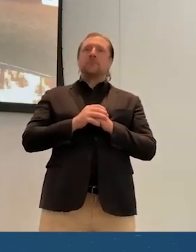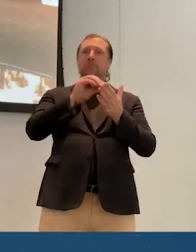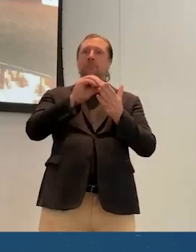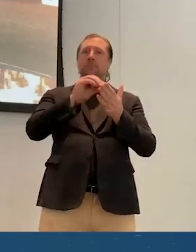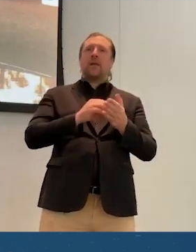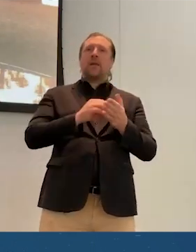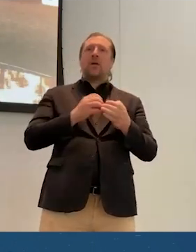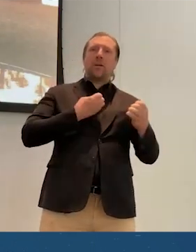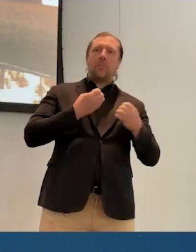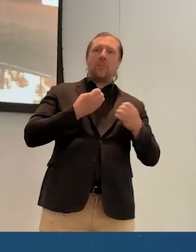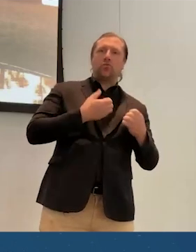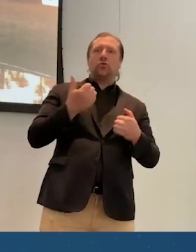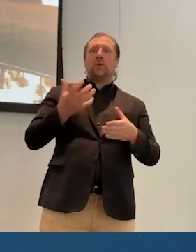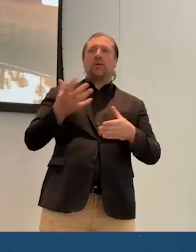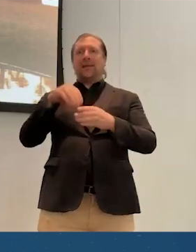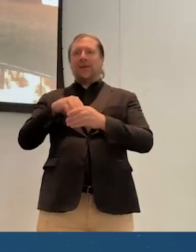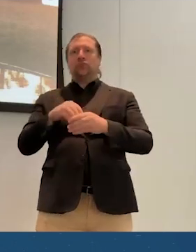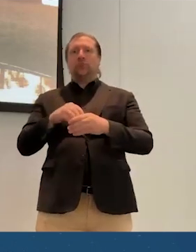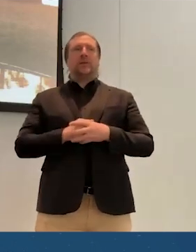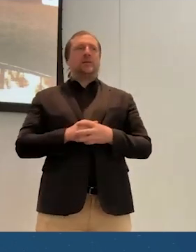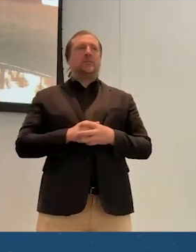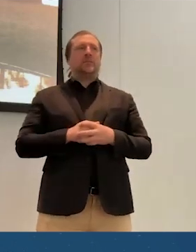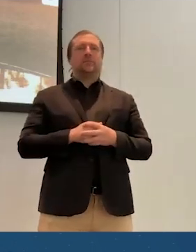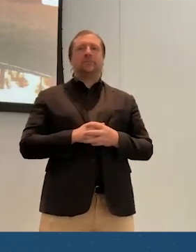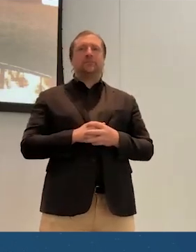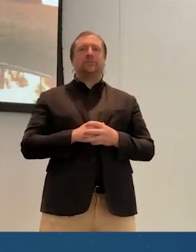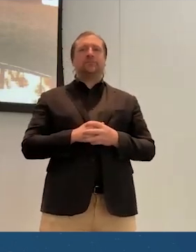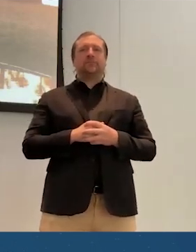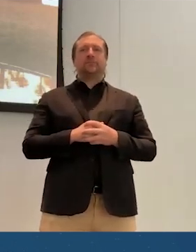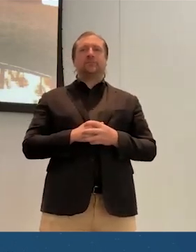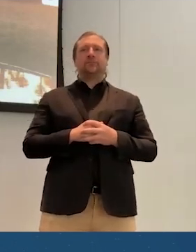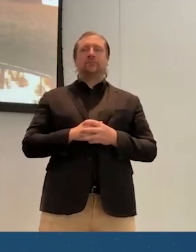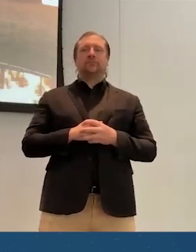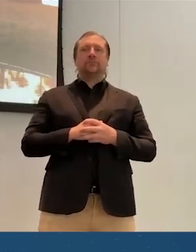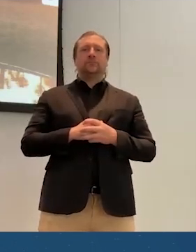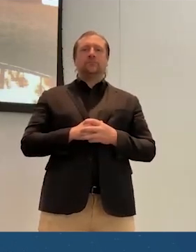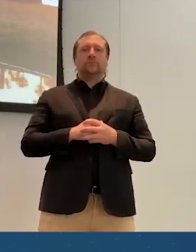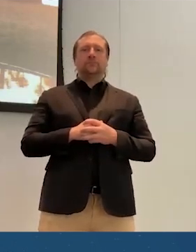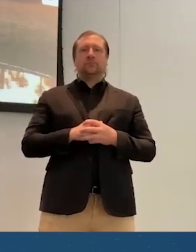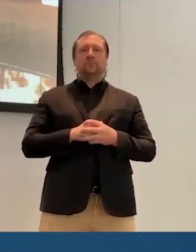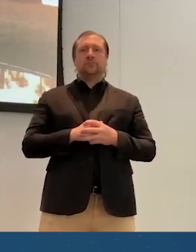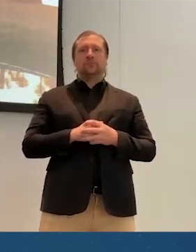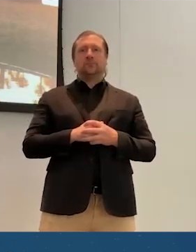with the lead highlighting how the VR adventure affected my emotions.